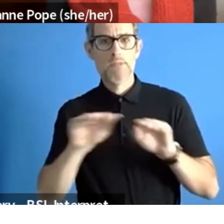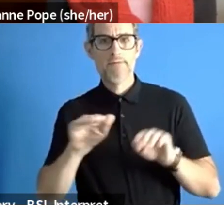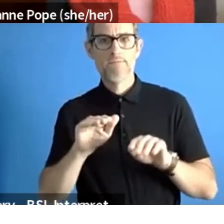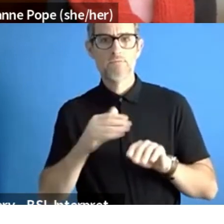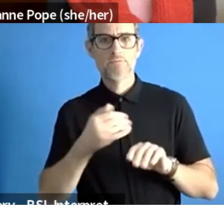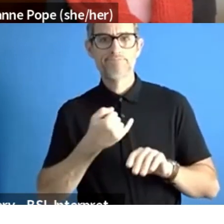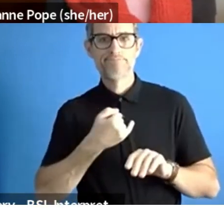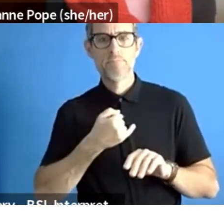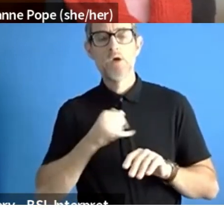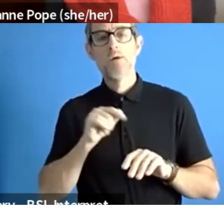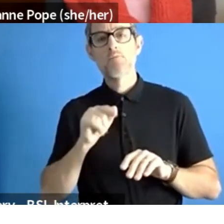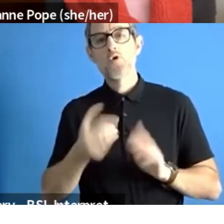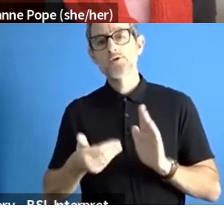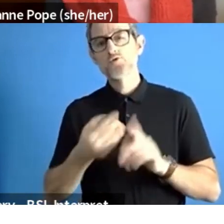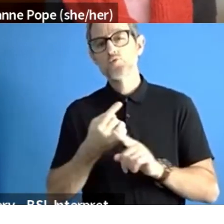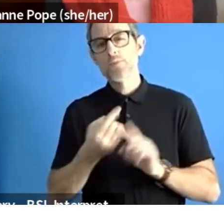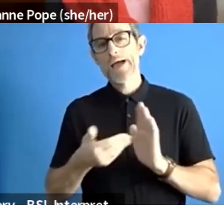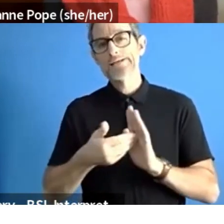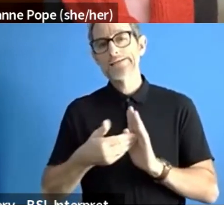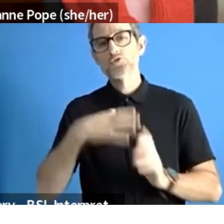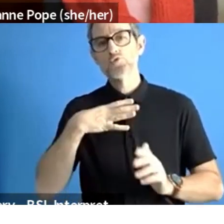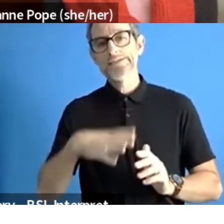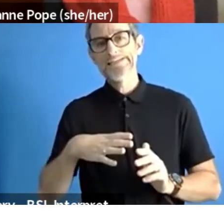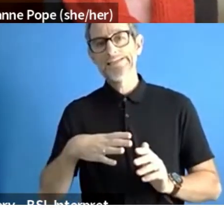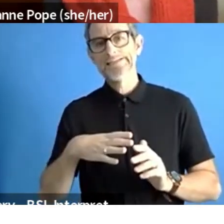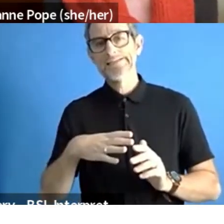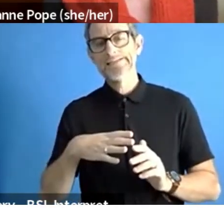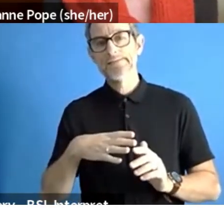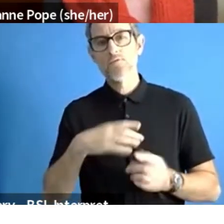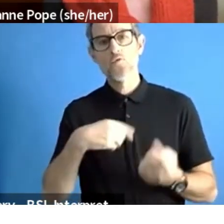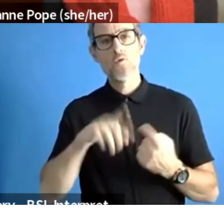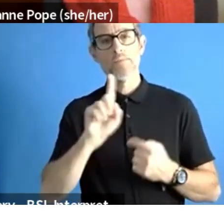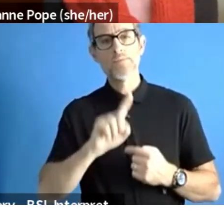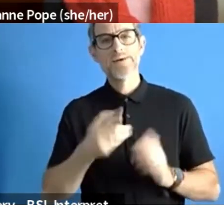I'm afraid but the additional needs side of things, while we use the